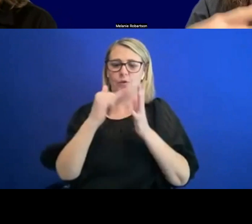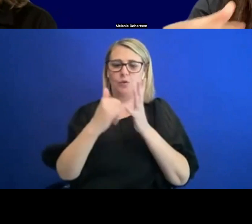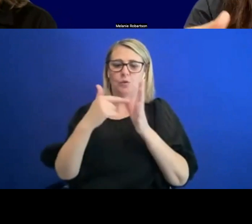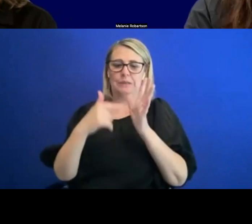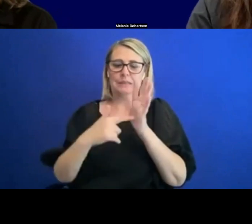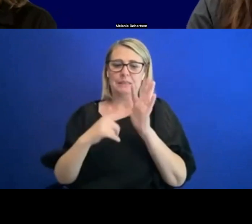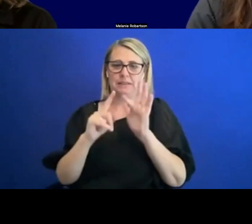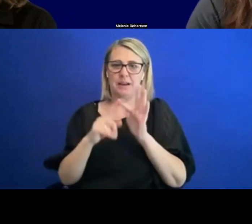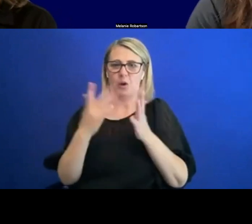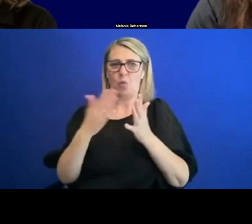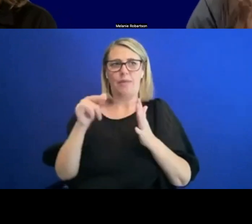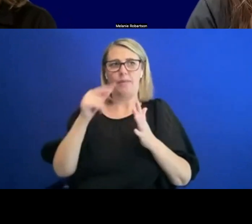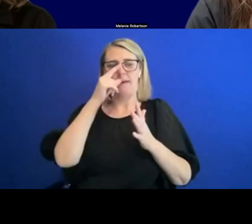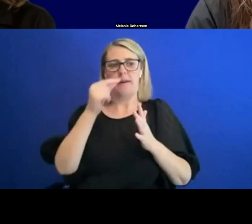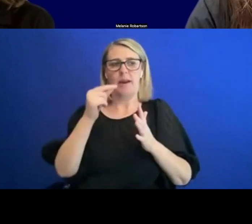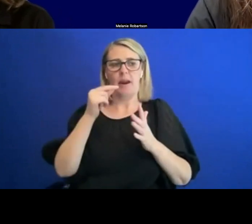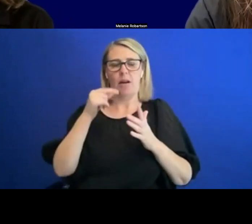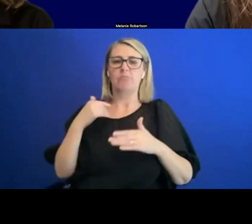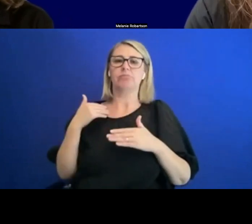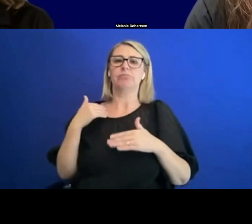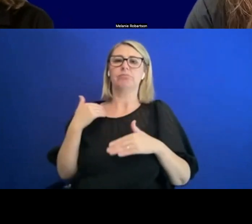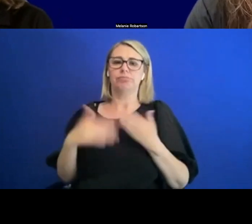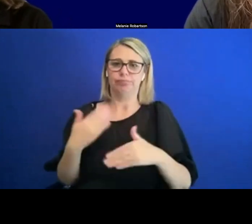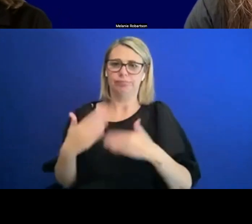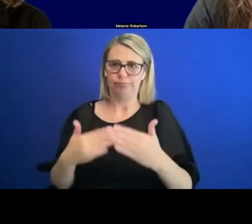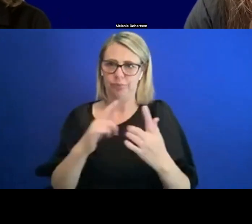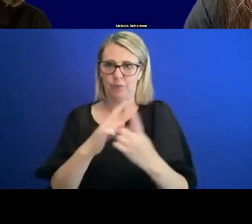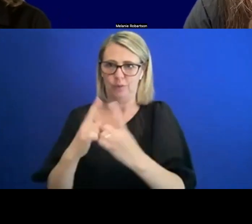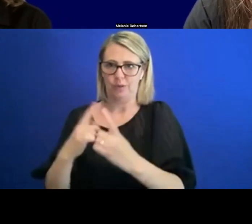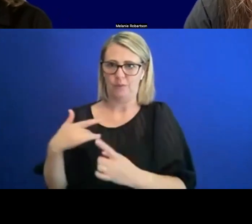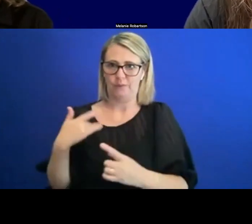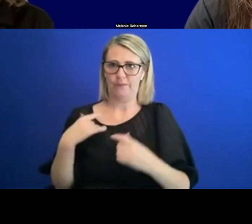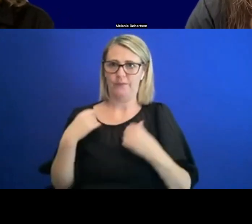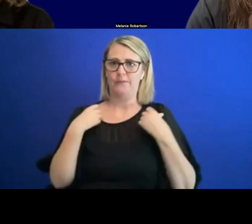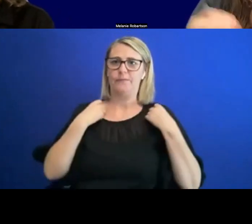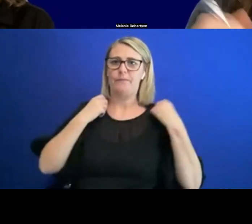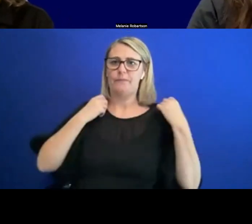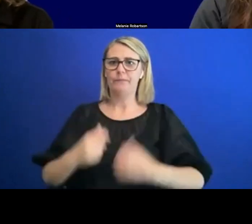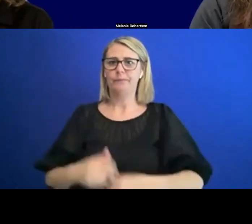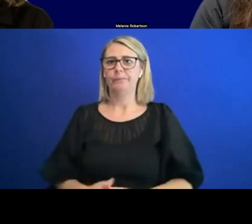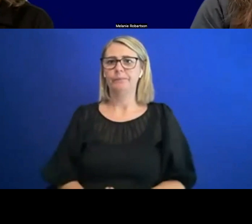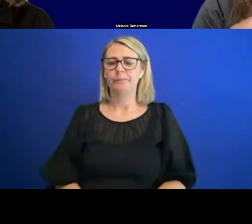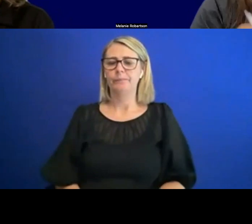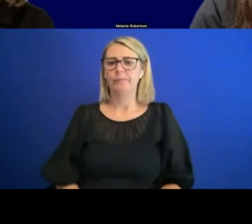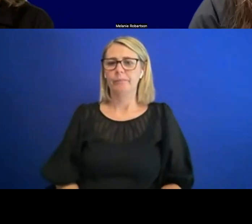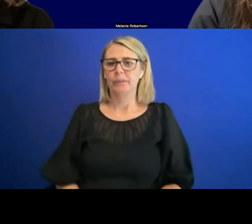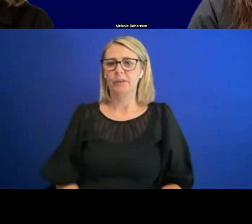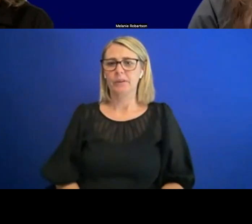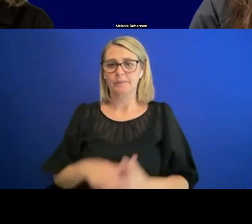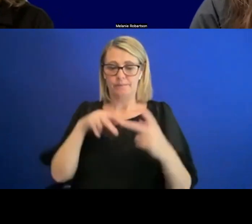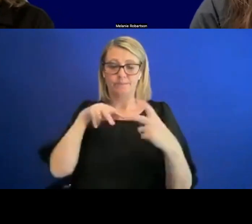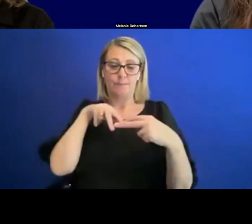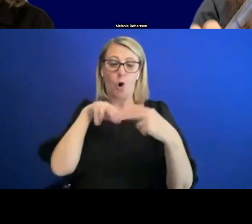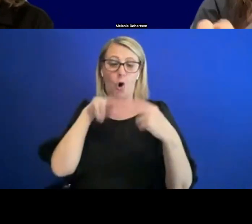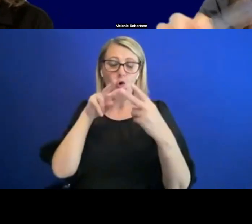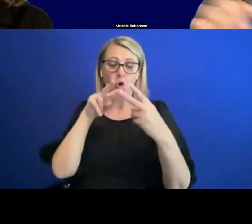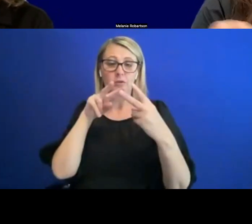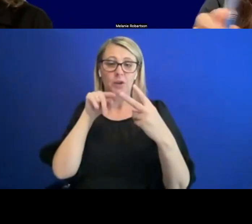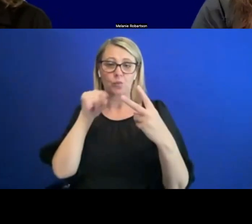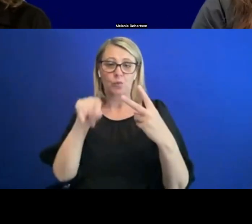could carry on doing what they were doing. And eye contact was one of those, was her